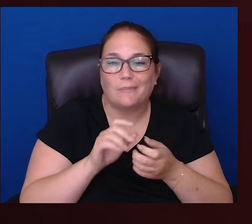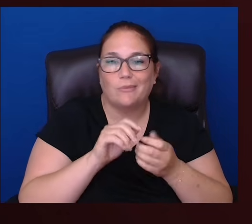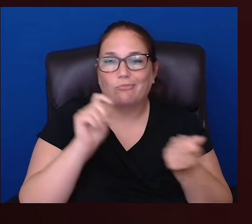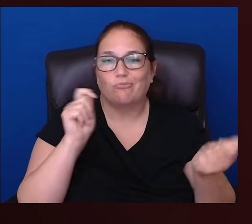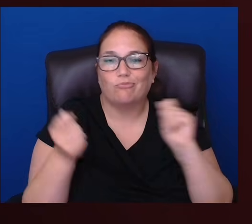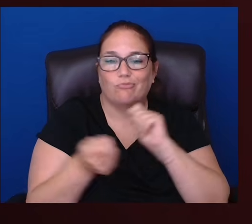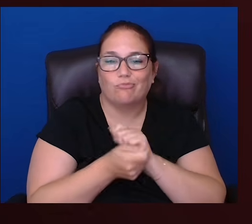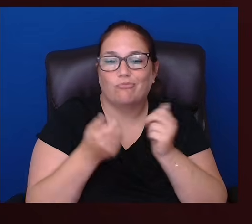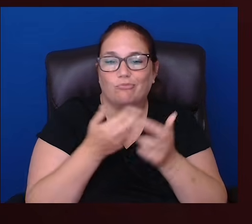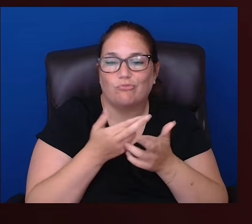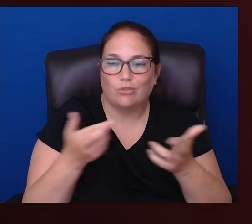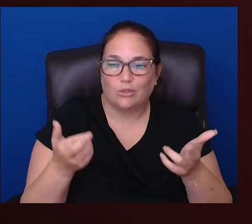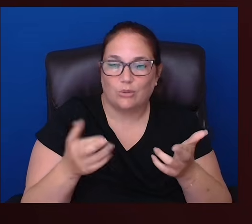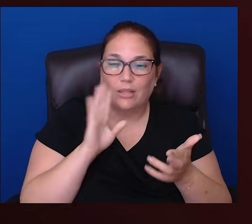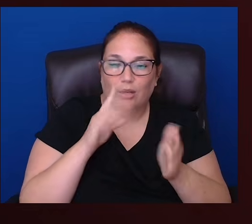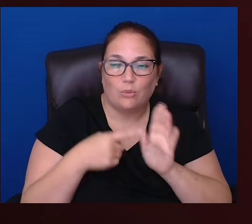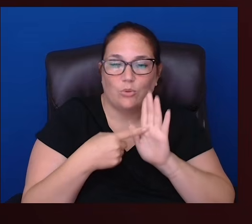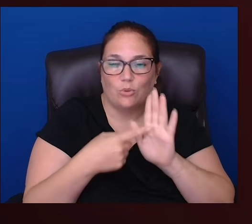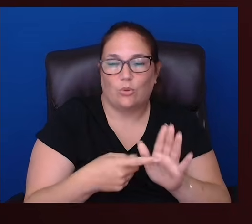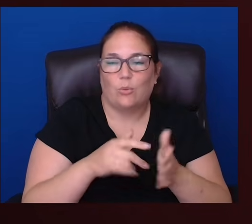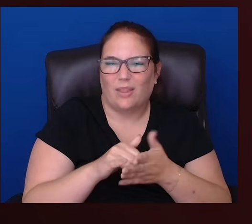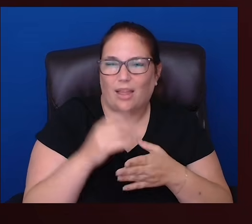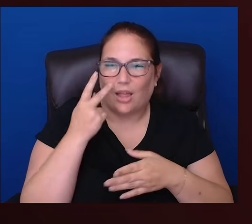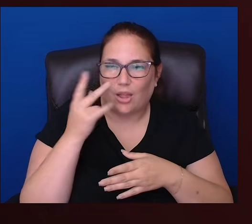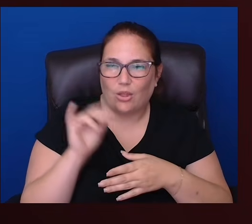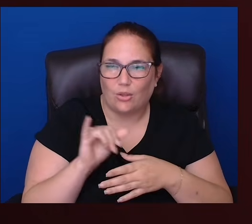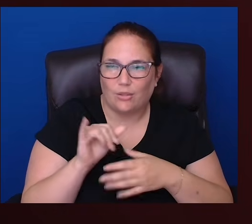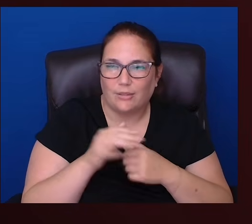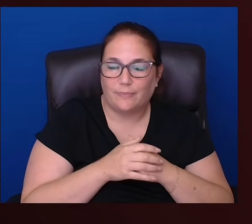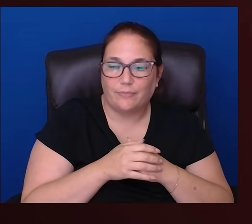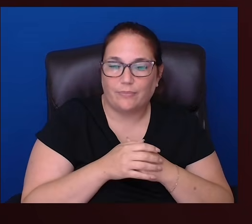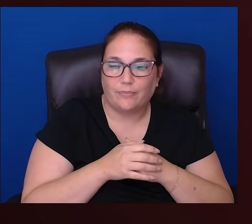and I'm going to show you what that looks like. So, I'm going to pop back over